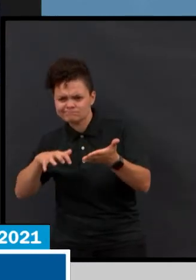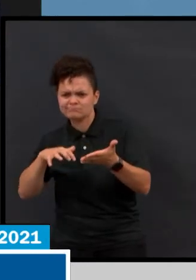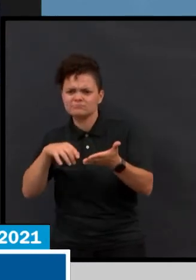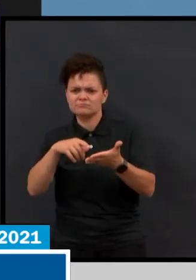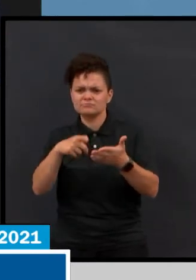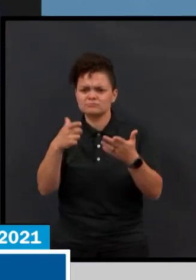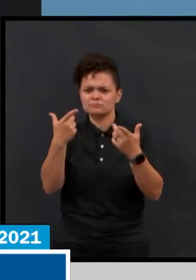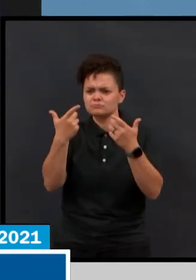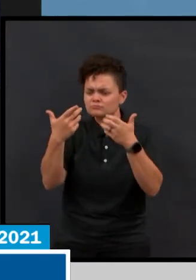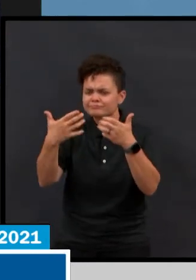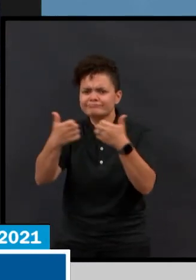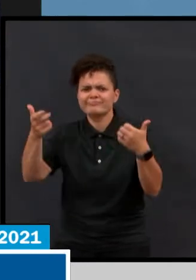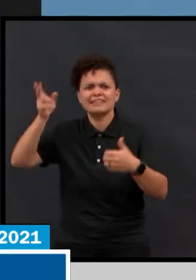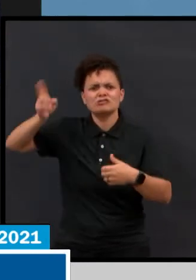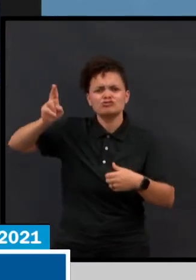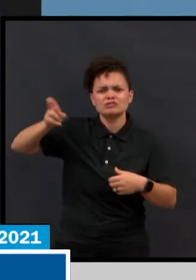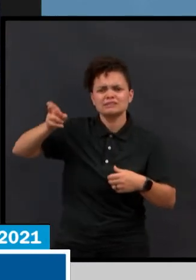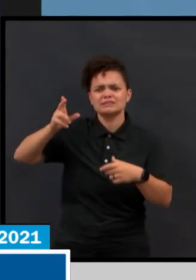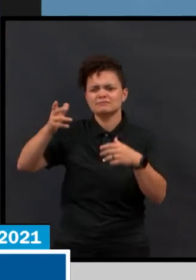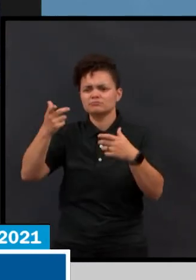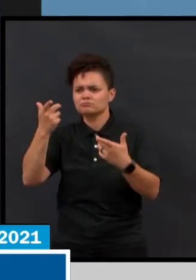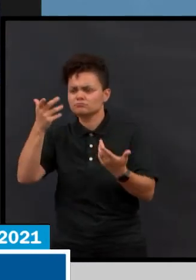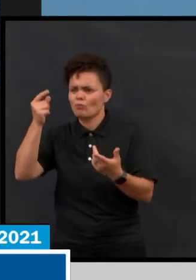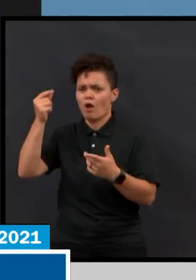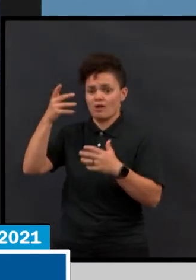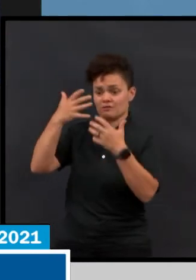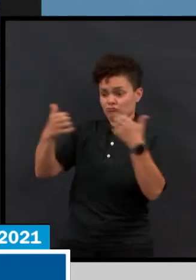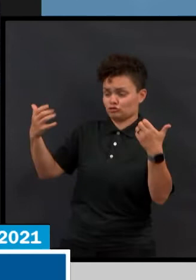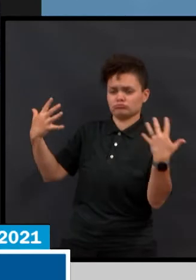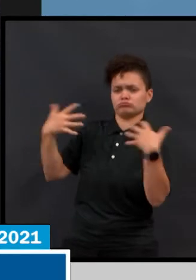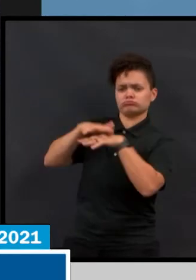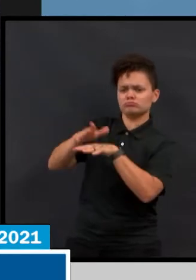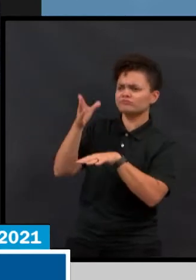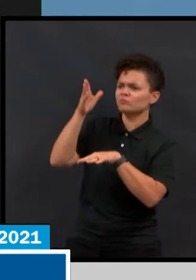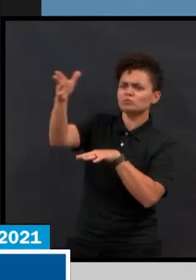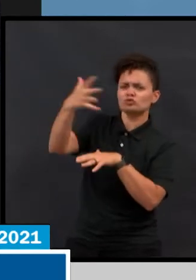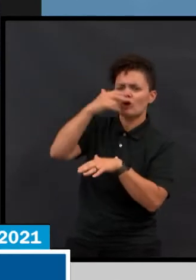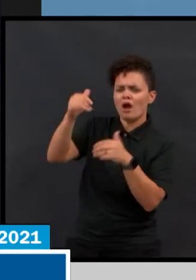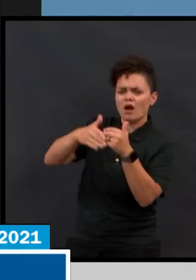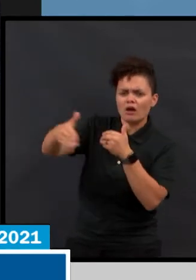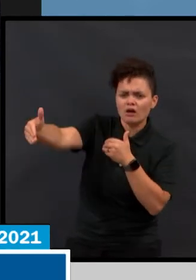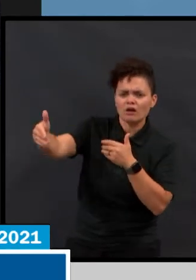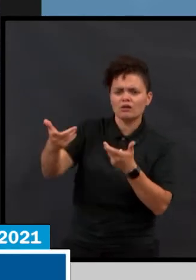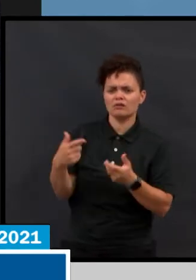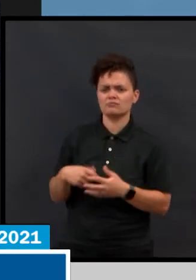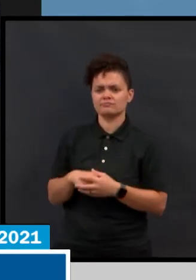that the families would have an understanding of why we were why this was happening so that was my